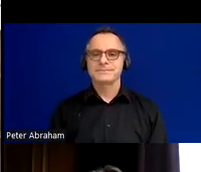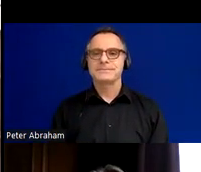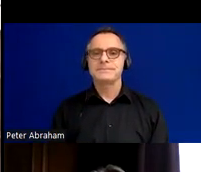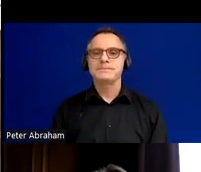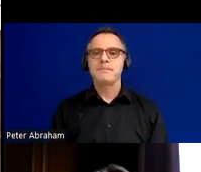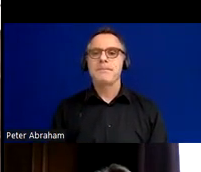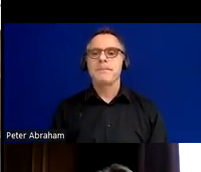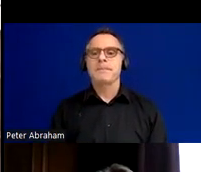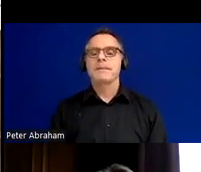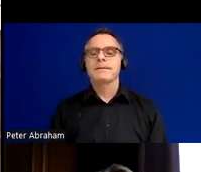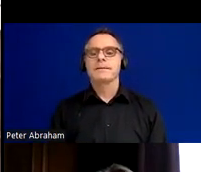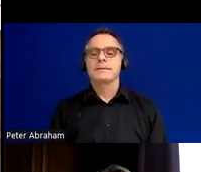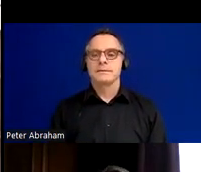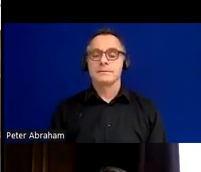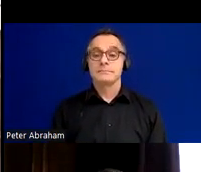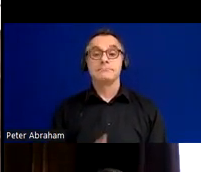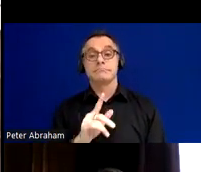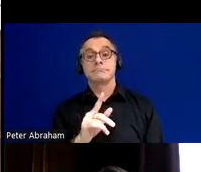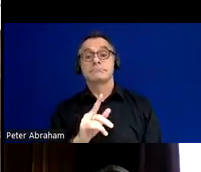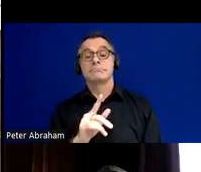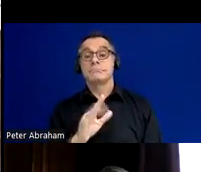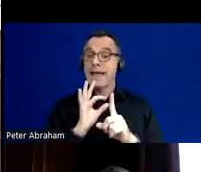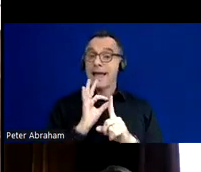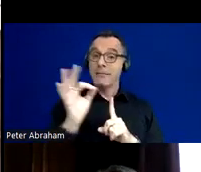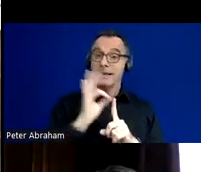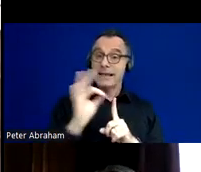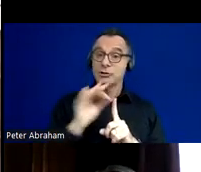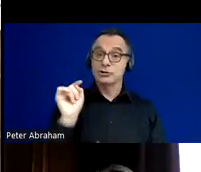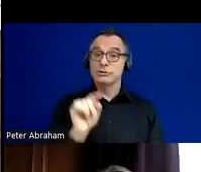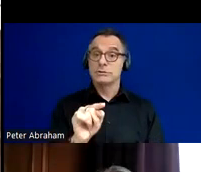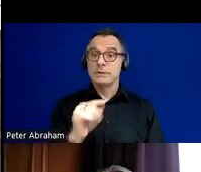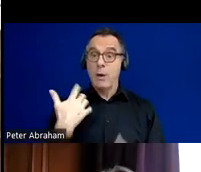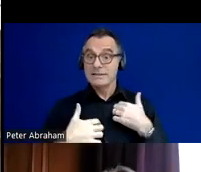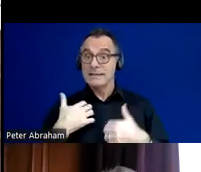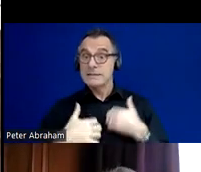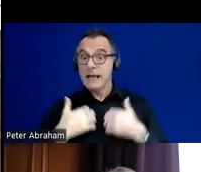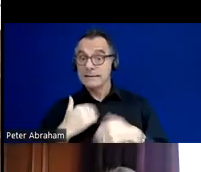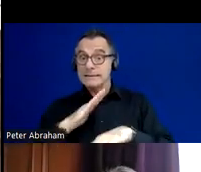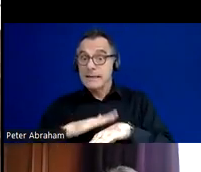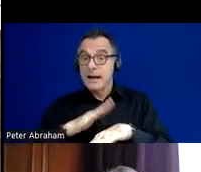Jenny: Yeah, the application it was exciting, but it was very,